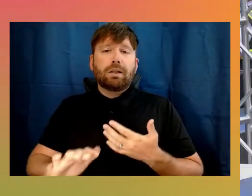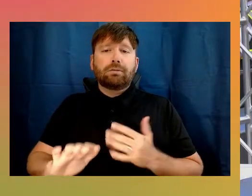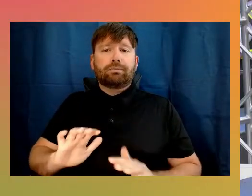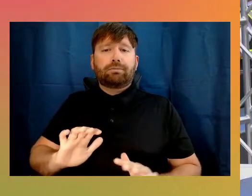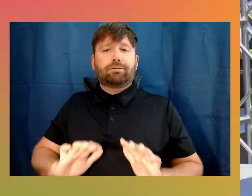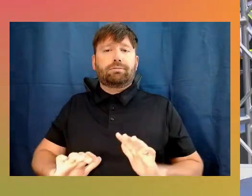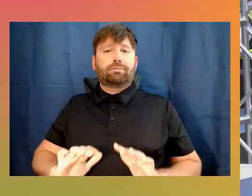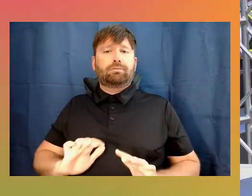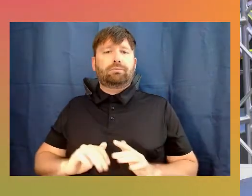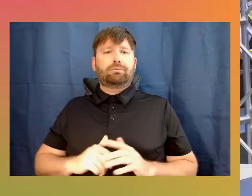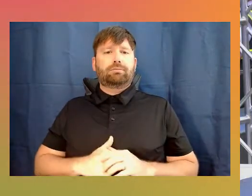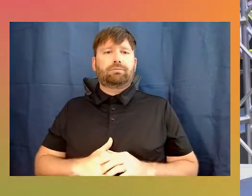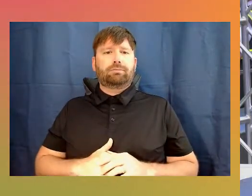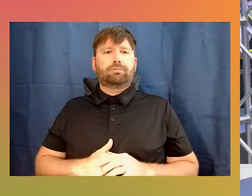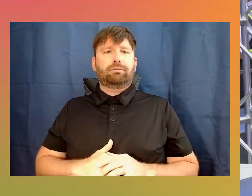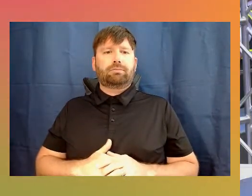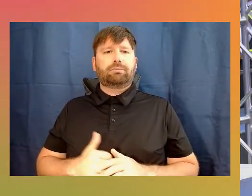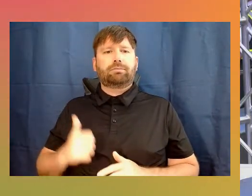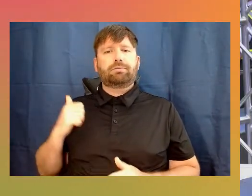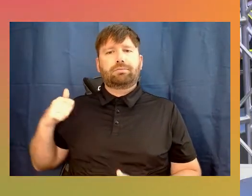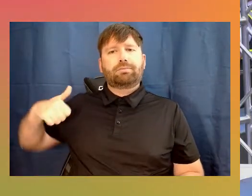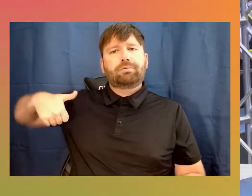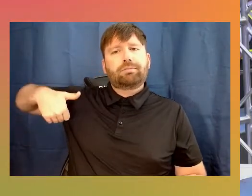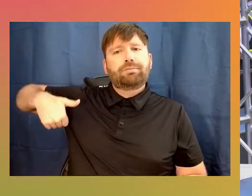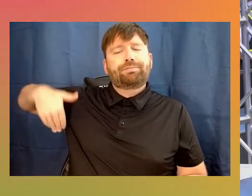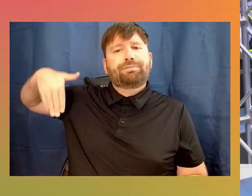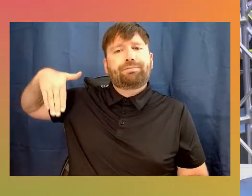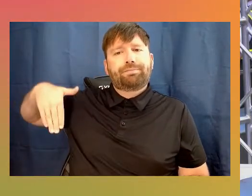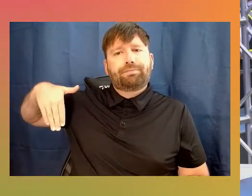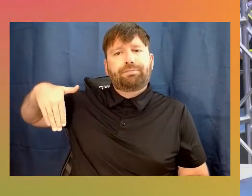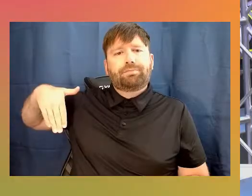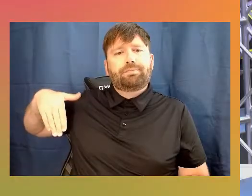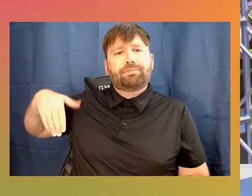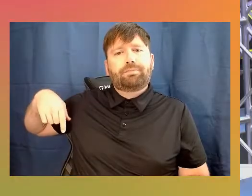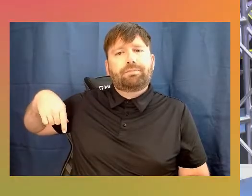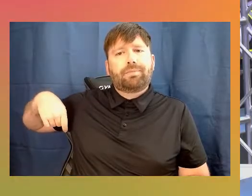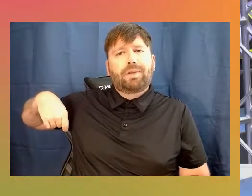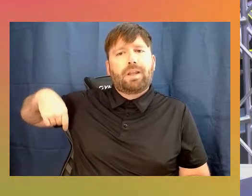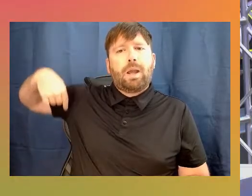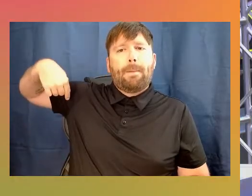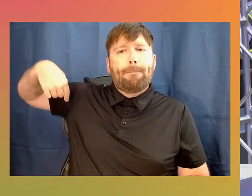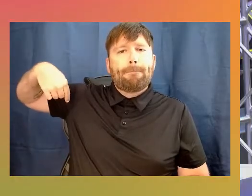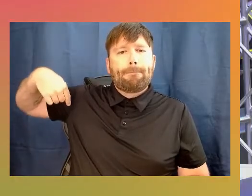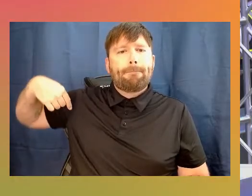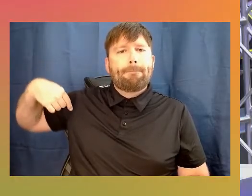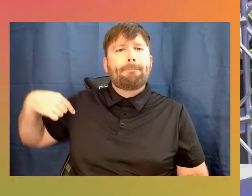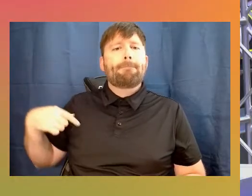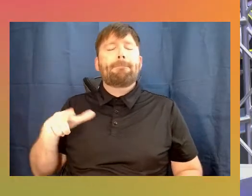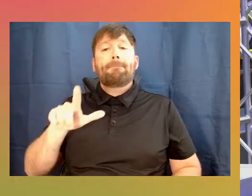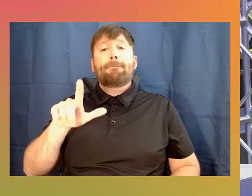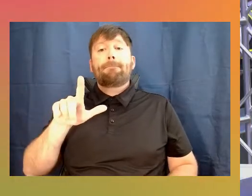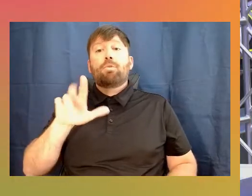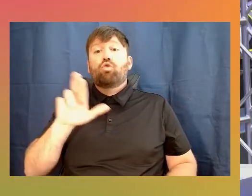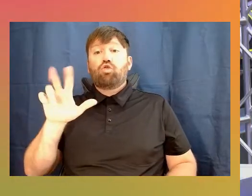REALLY GENTLY START TO COME UP ONTO THE HANDS. TO THE BACK TOES.